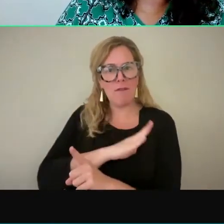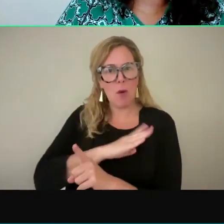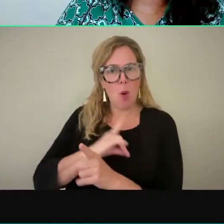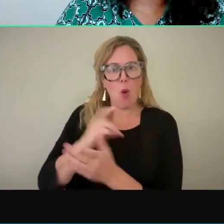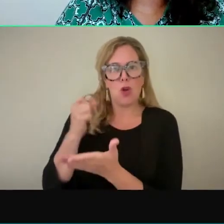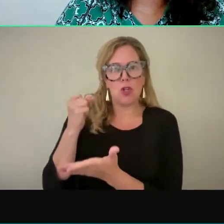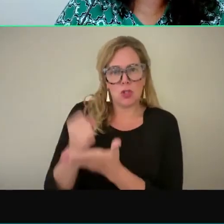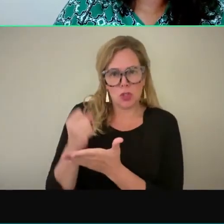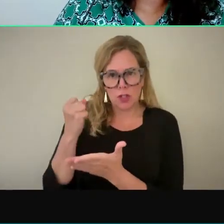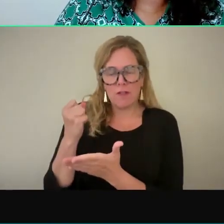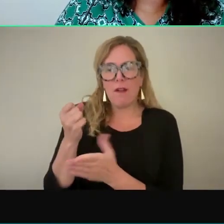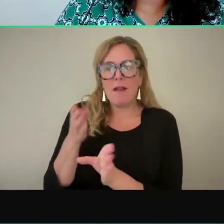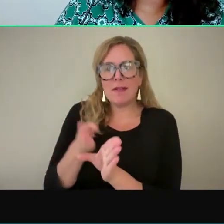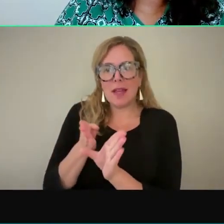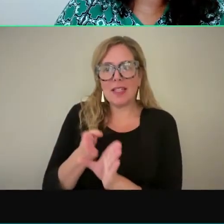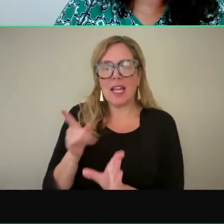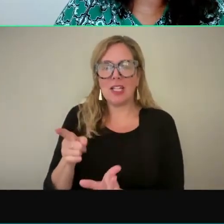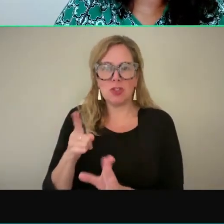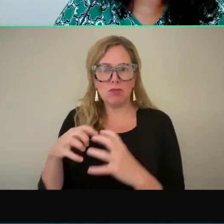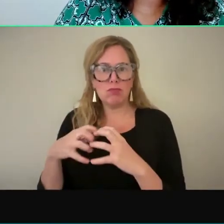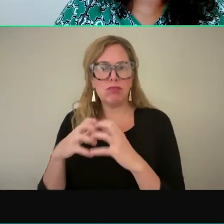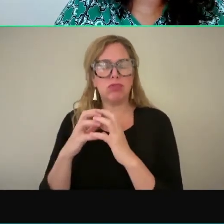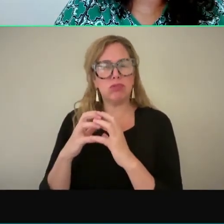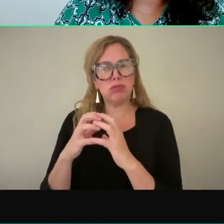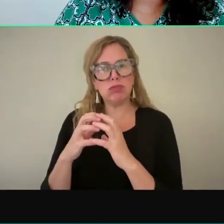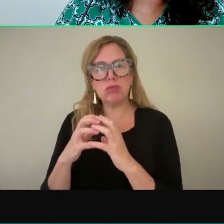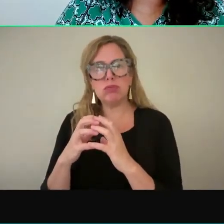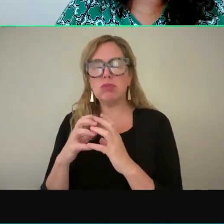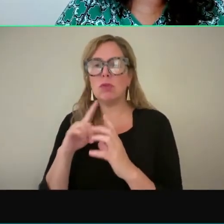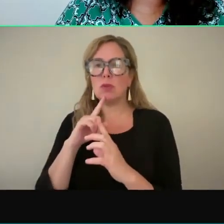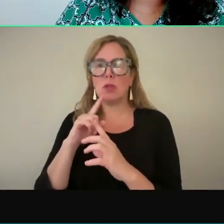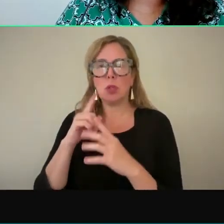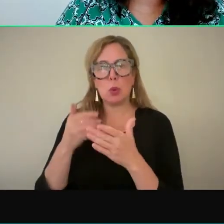Careblazers, delivering online health education and information to over